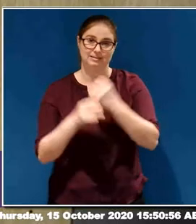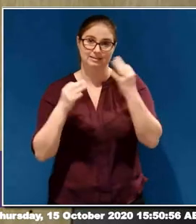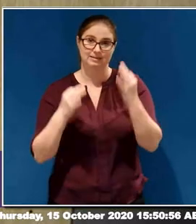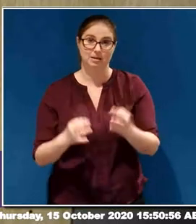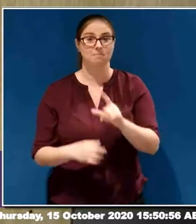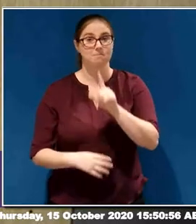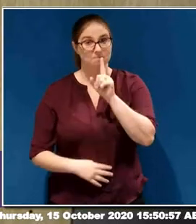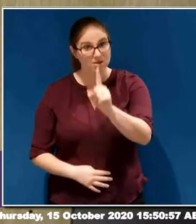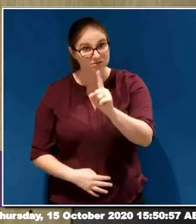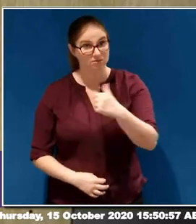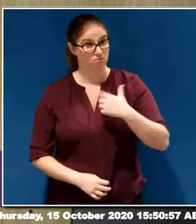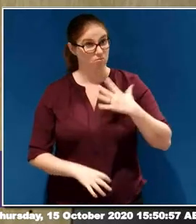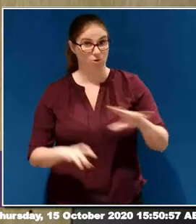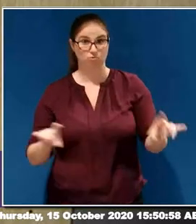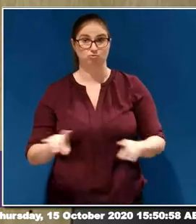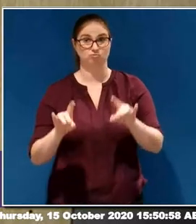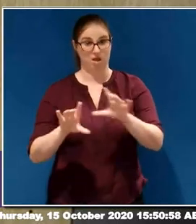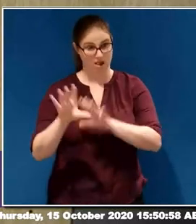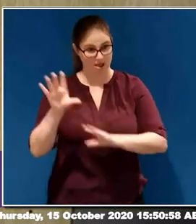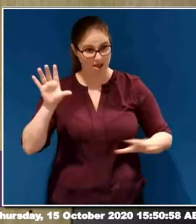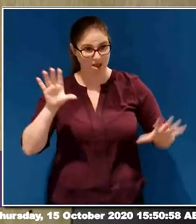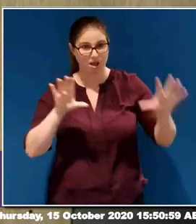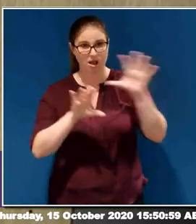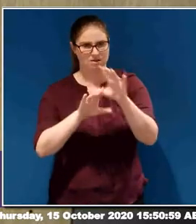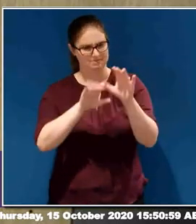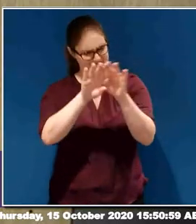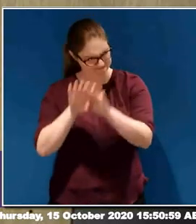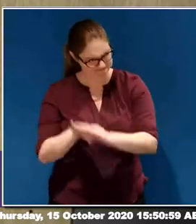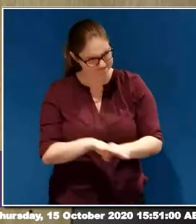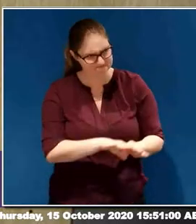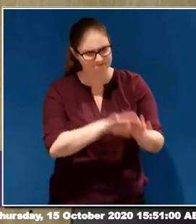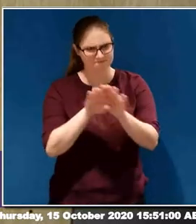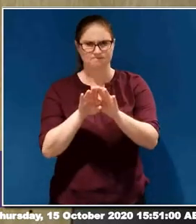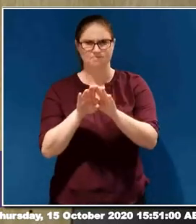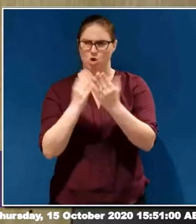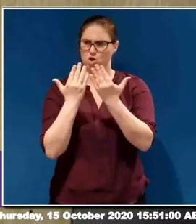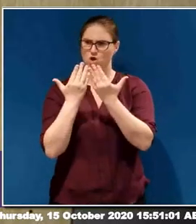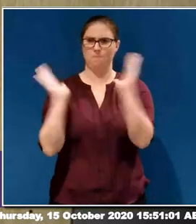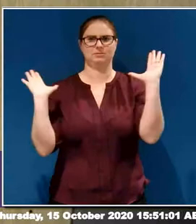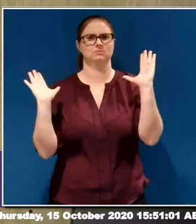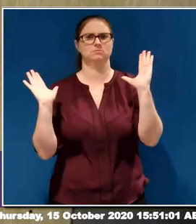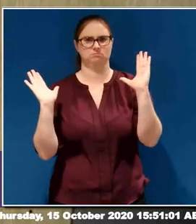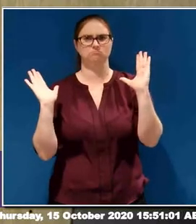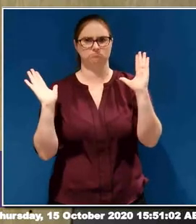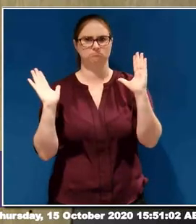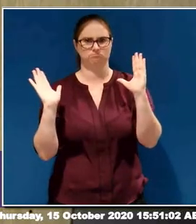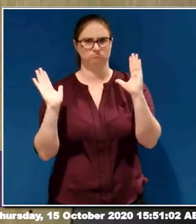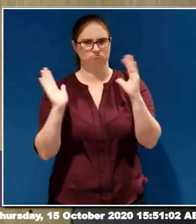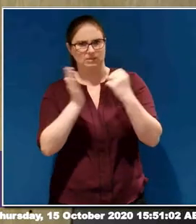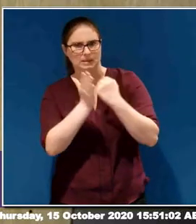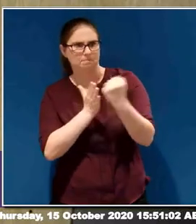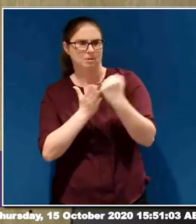and transparency between our different sectors, and States, and that we have